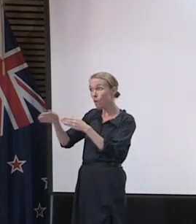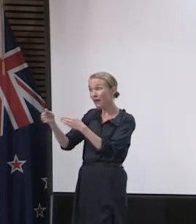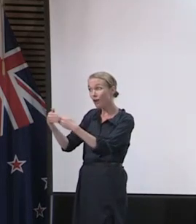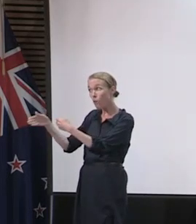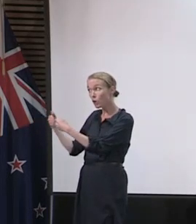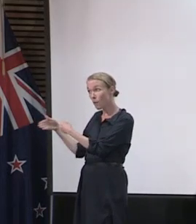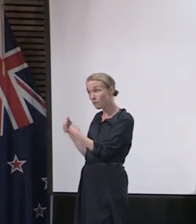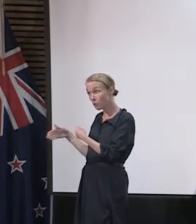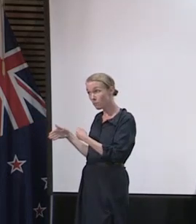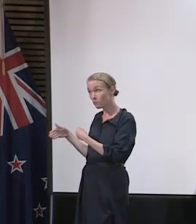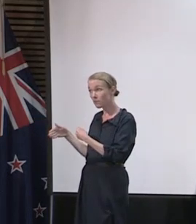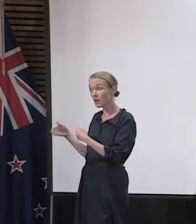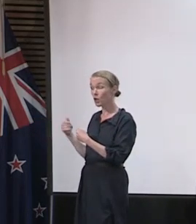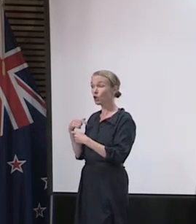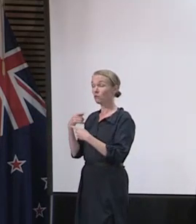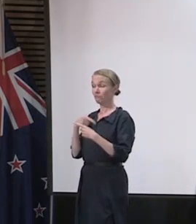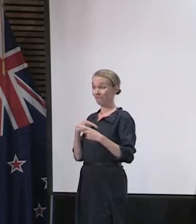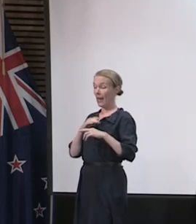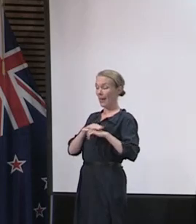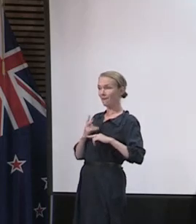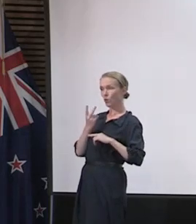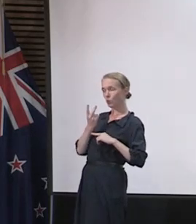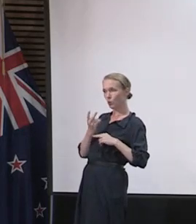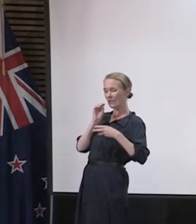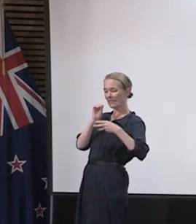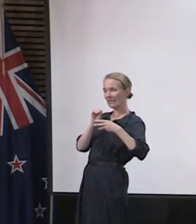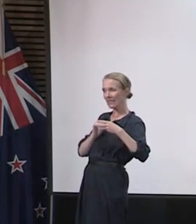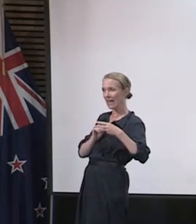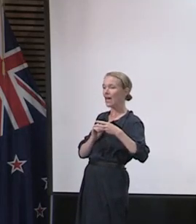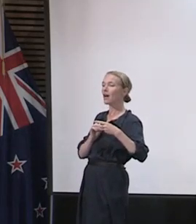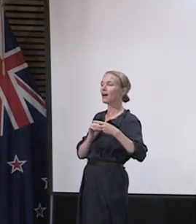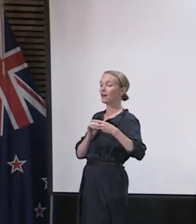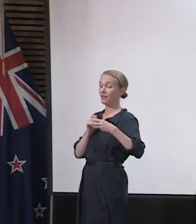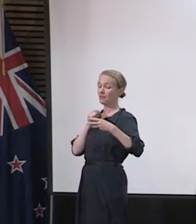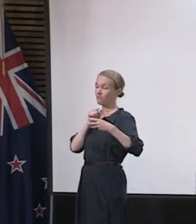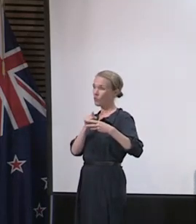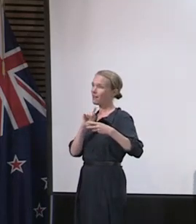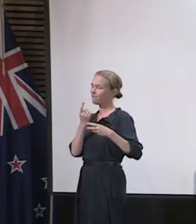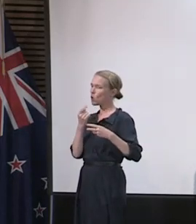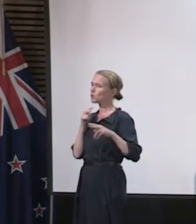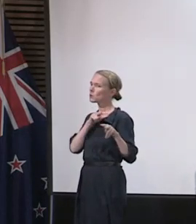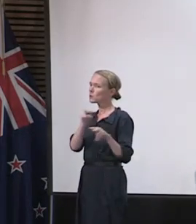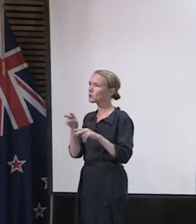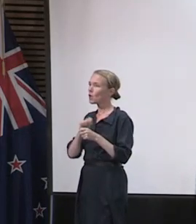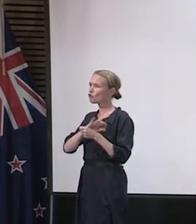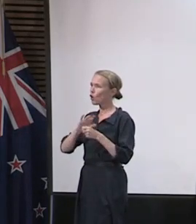to key thing here is we have not - we did not give the advice to move to alert level